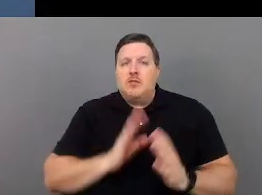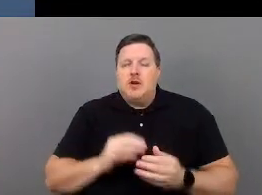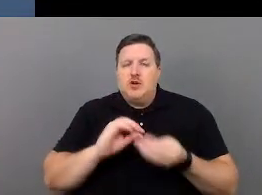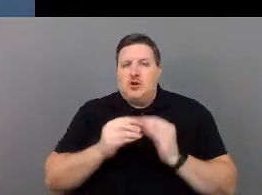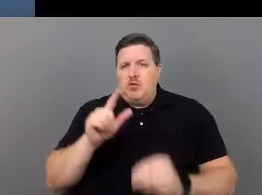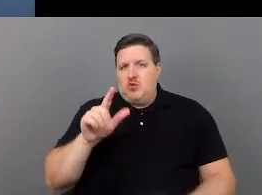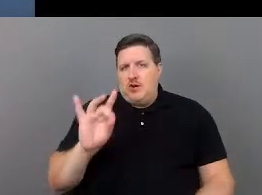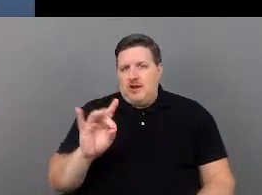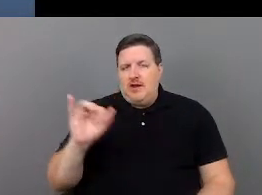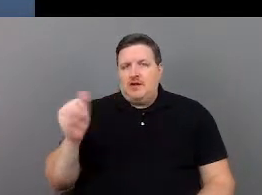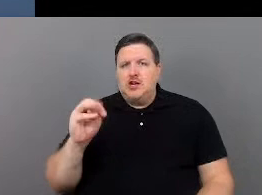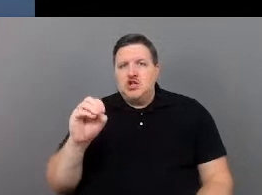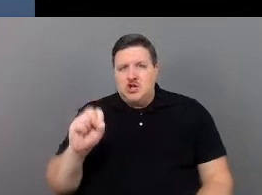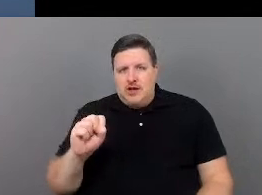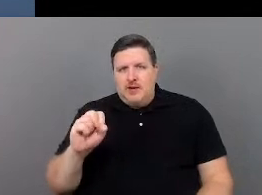≫ THANK YOU.